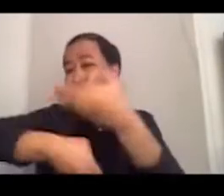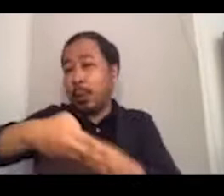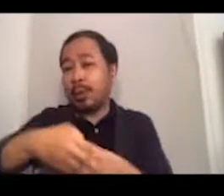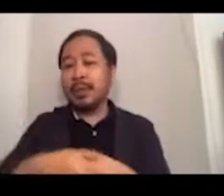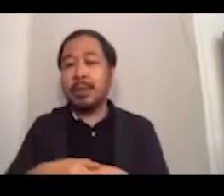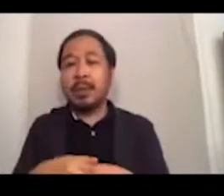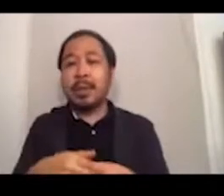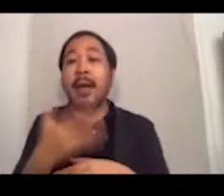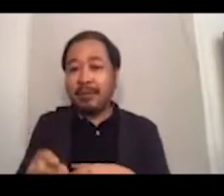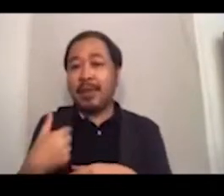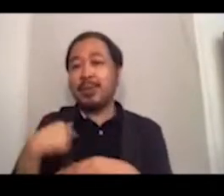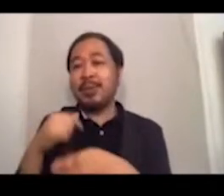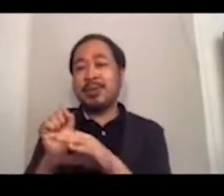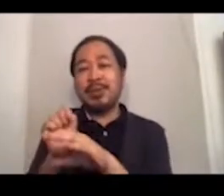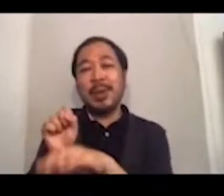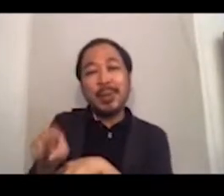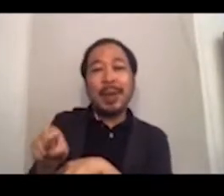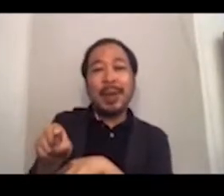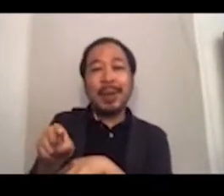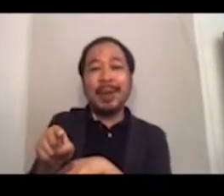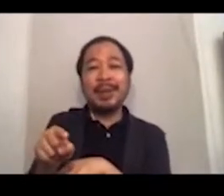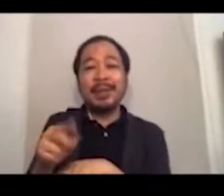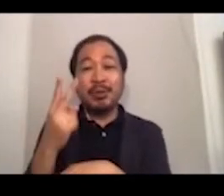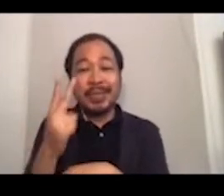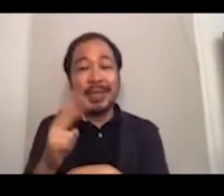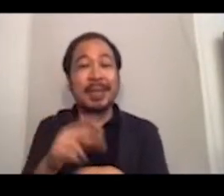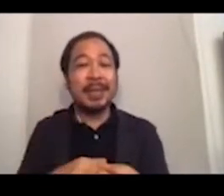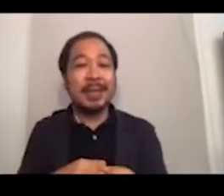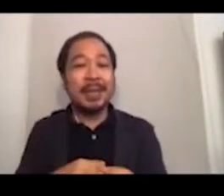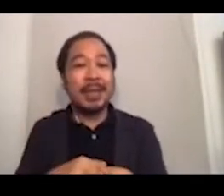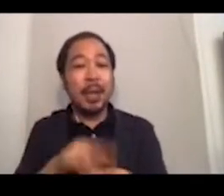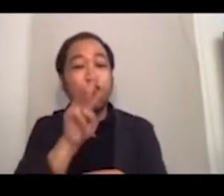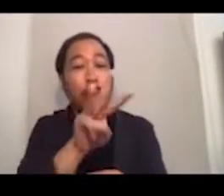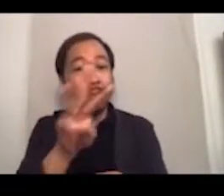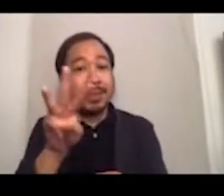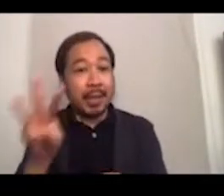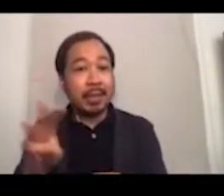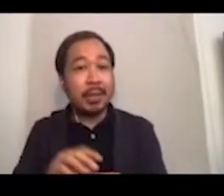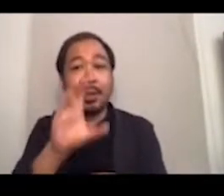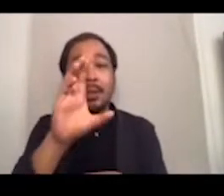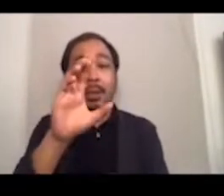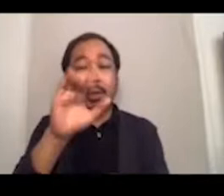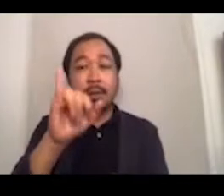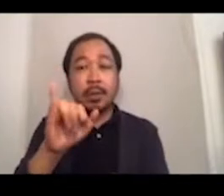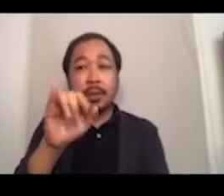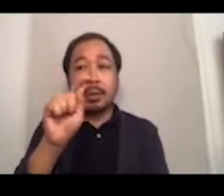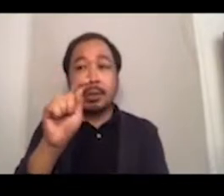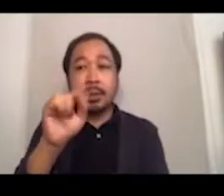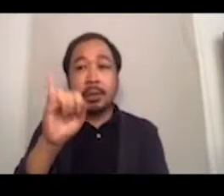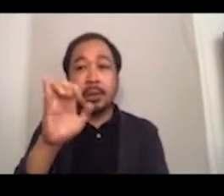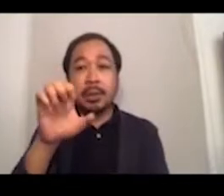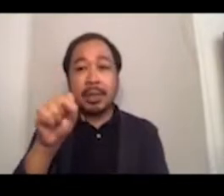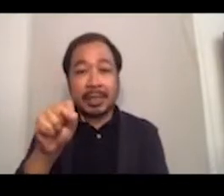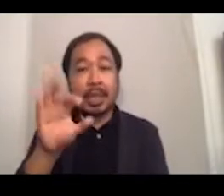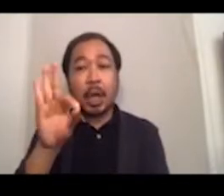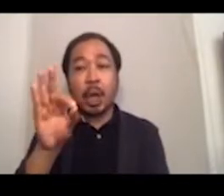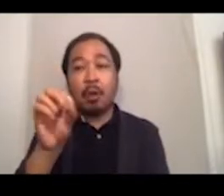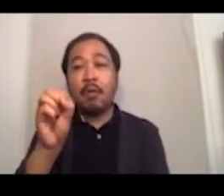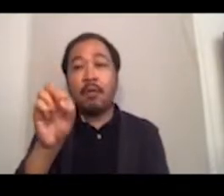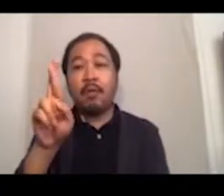Thank you very much, Victor, and we would be happy to also share the details, the video, but also the case studies that you already put together.